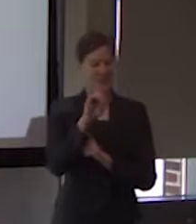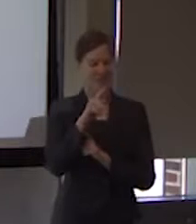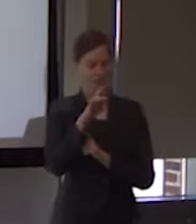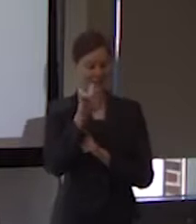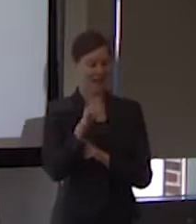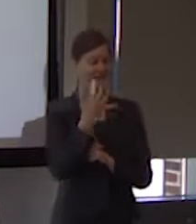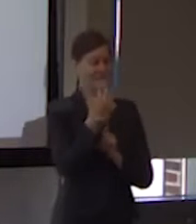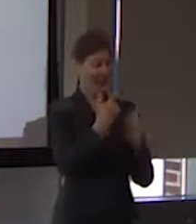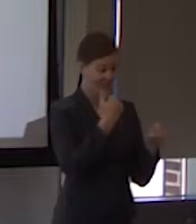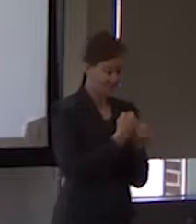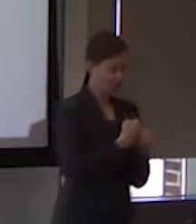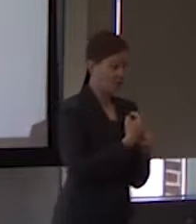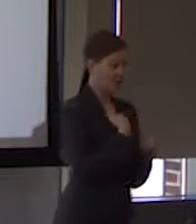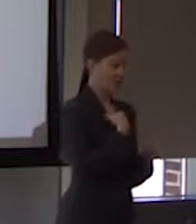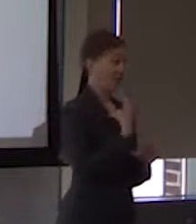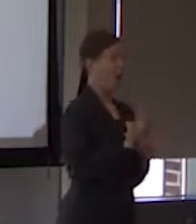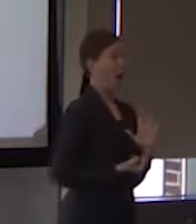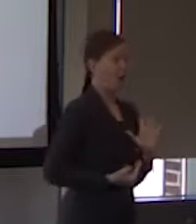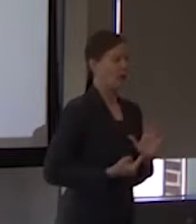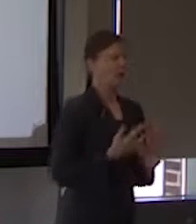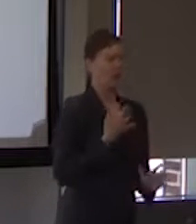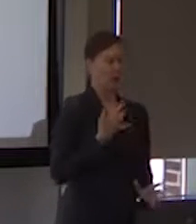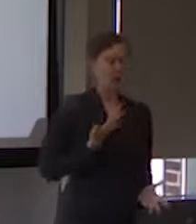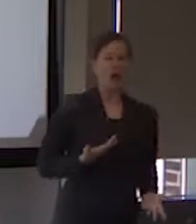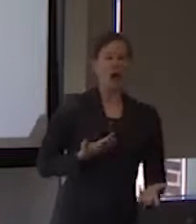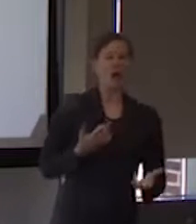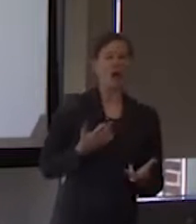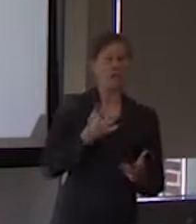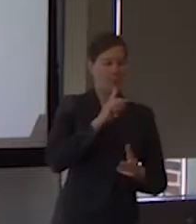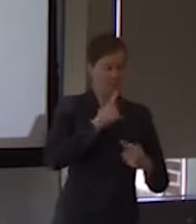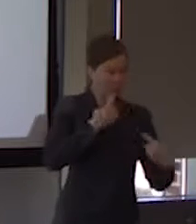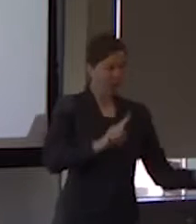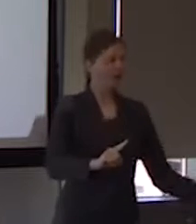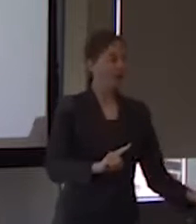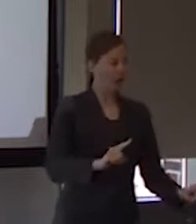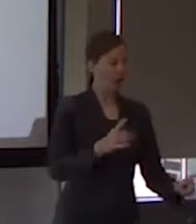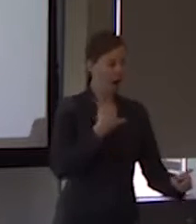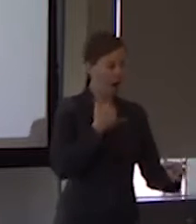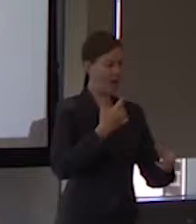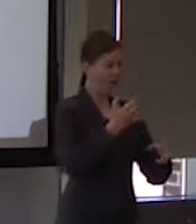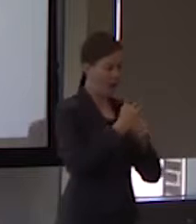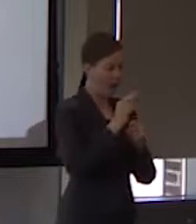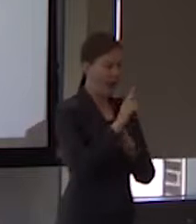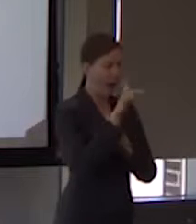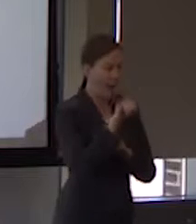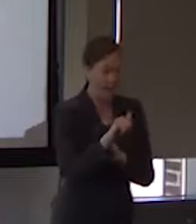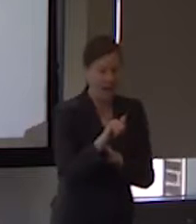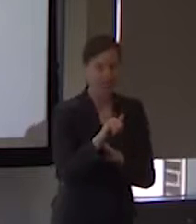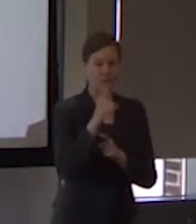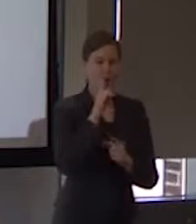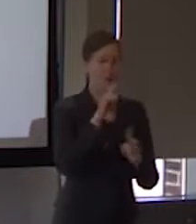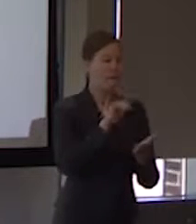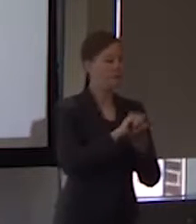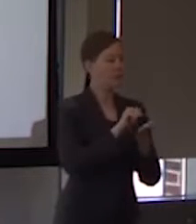people started listening to me. I gained allies, champions, and for impossible reasons, the belief in my value